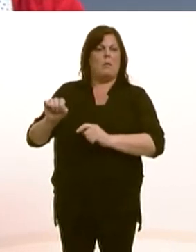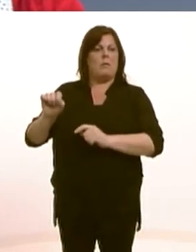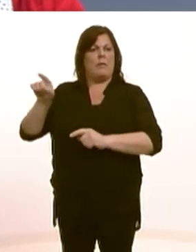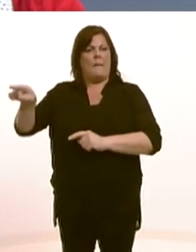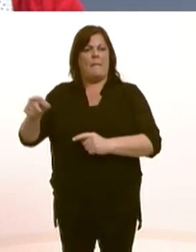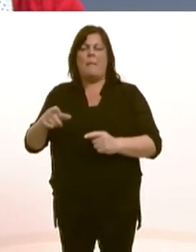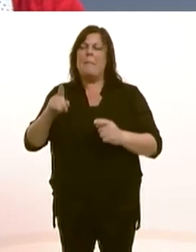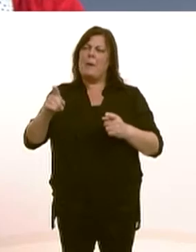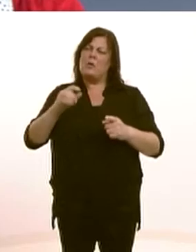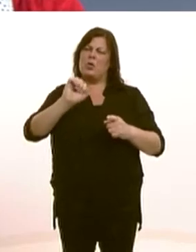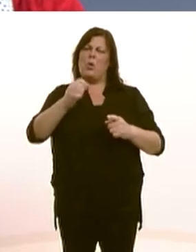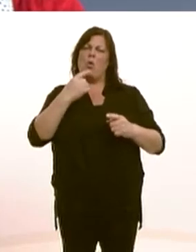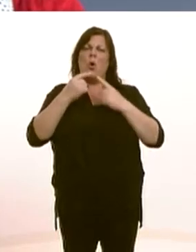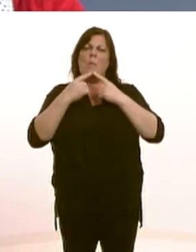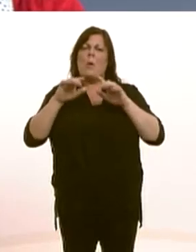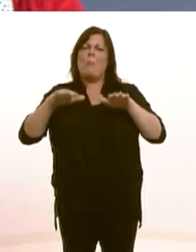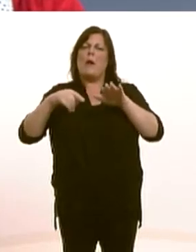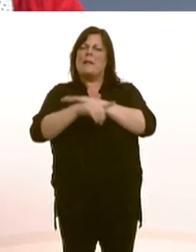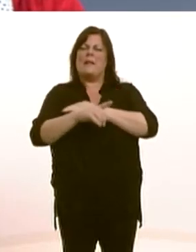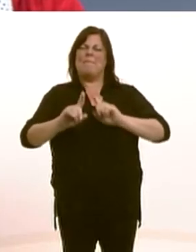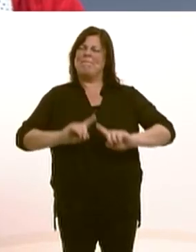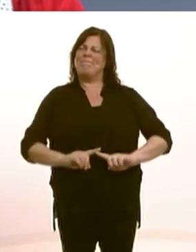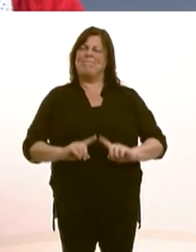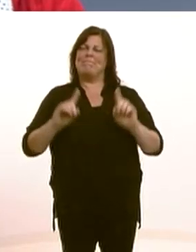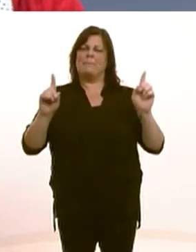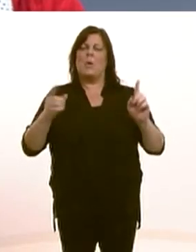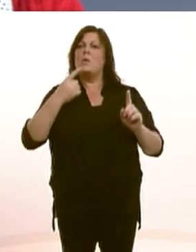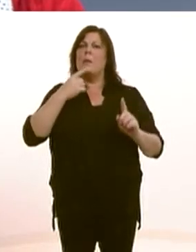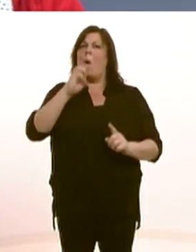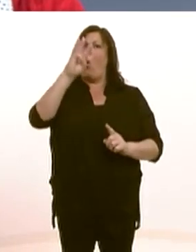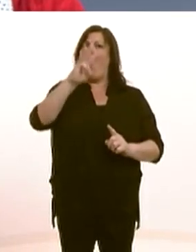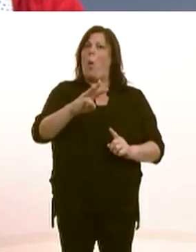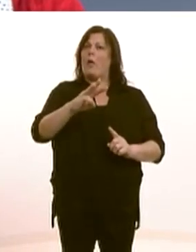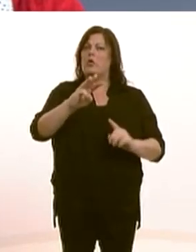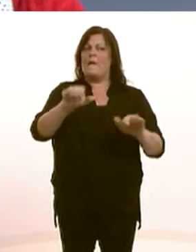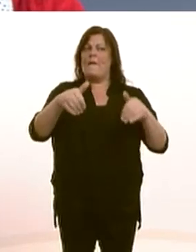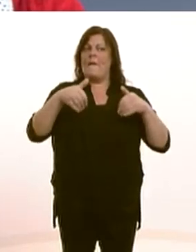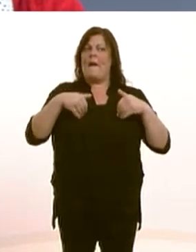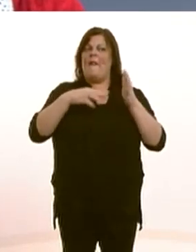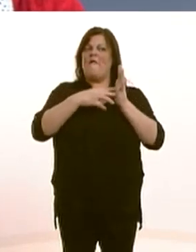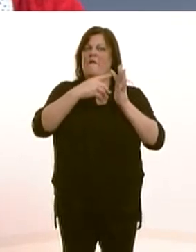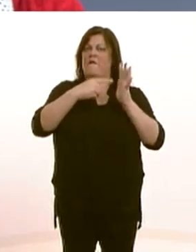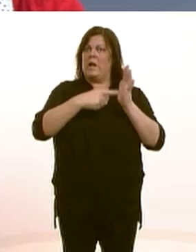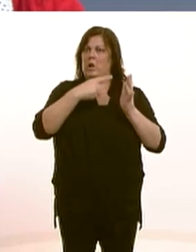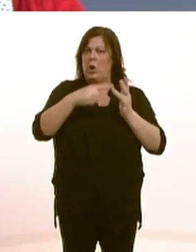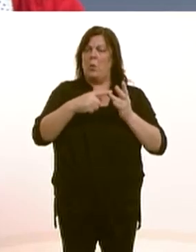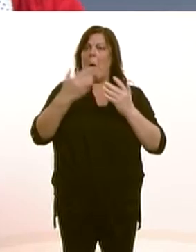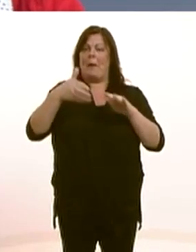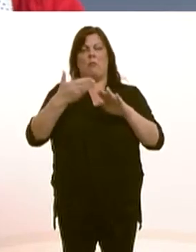Letís have a look at what youíve said, for example, about a Welsh veto. During your recent visit to the United States, you stated,